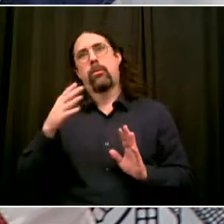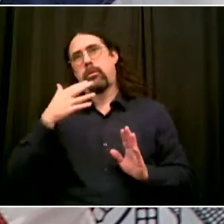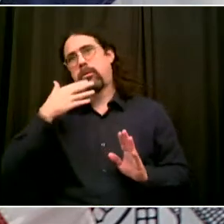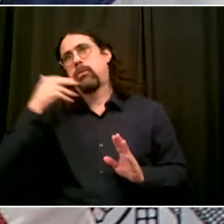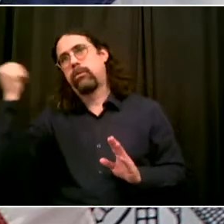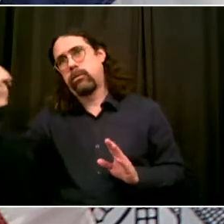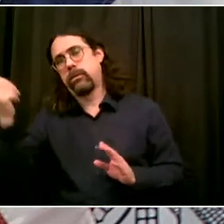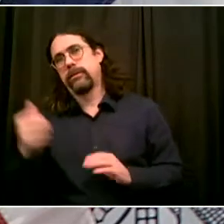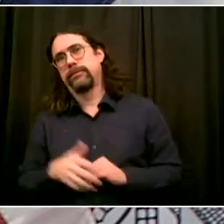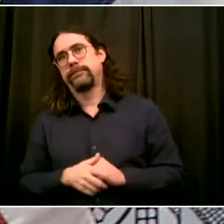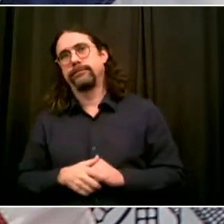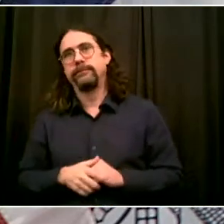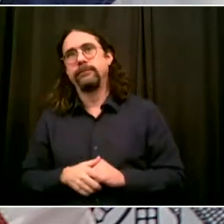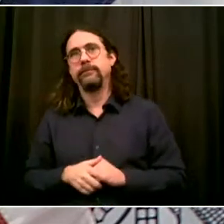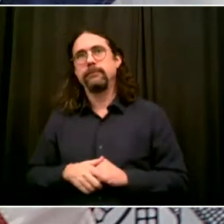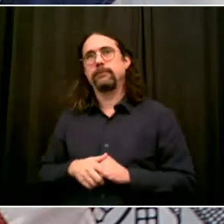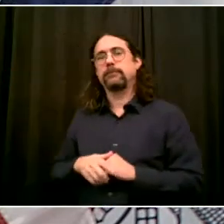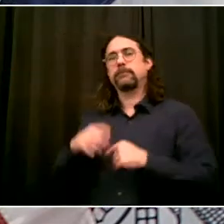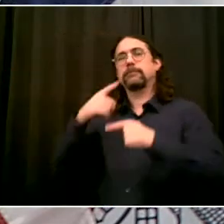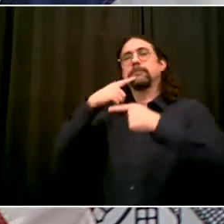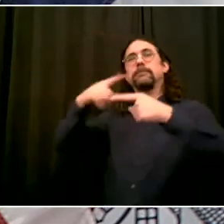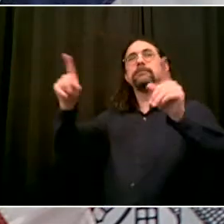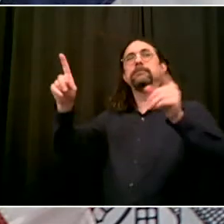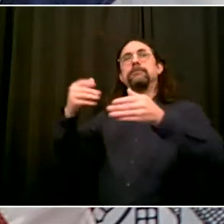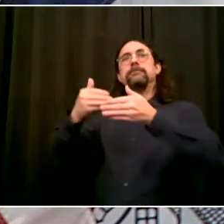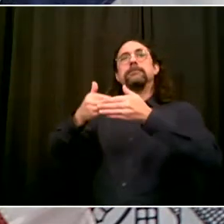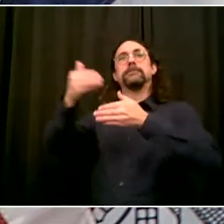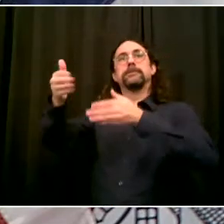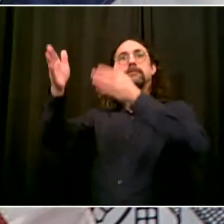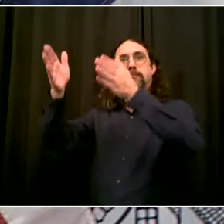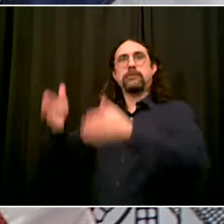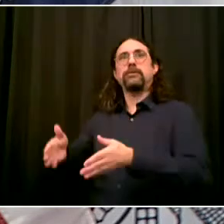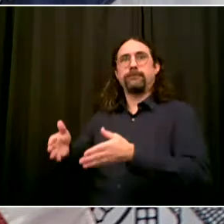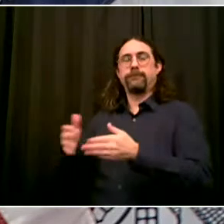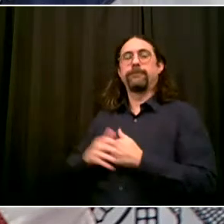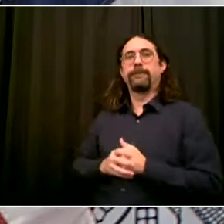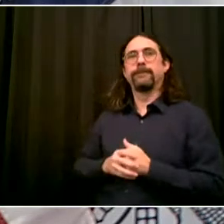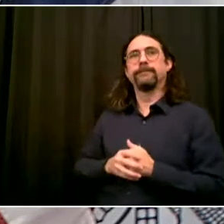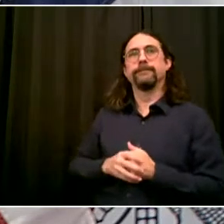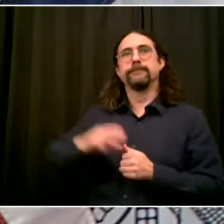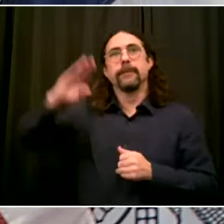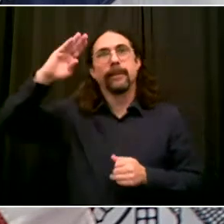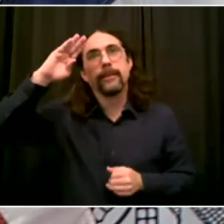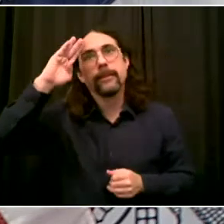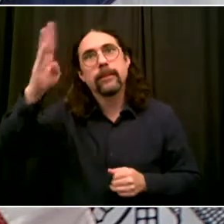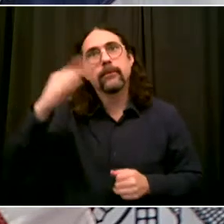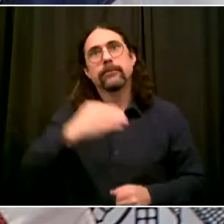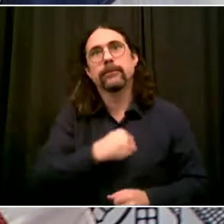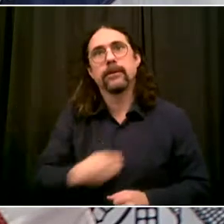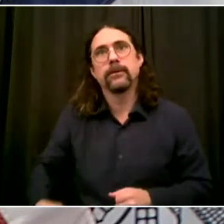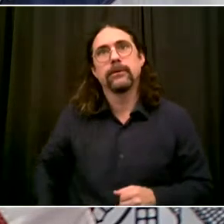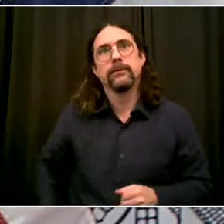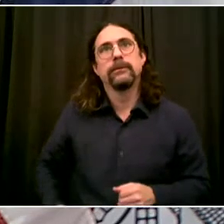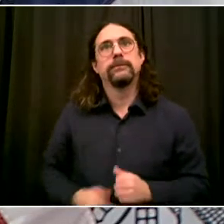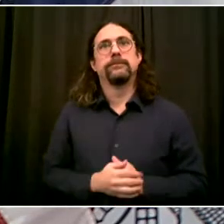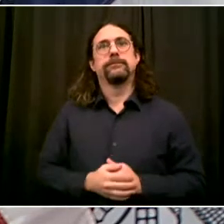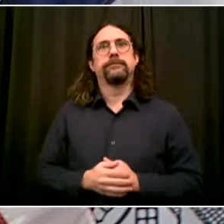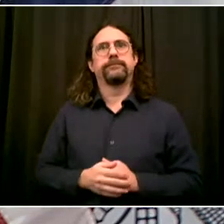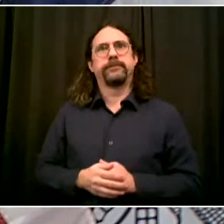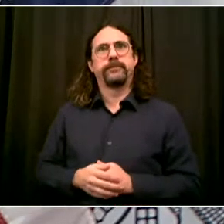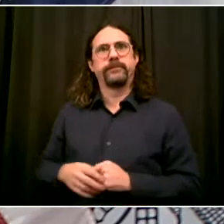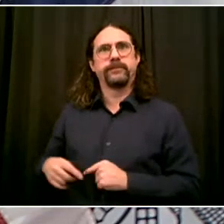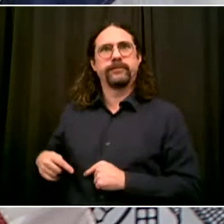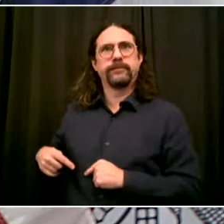MR. MAYOR?